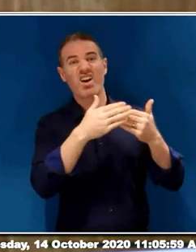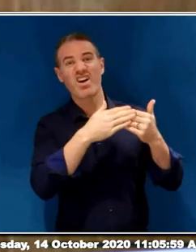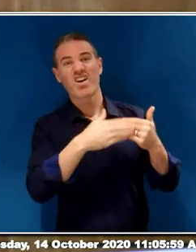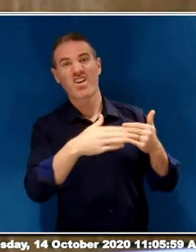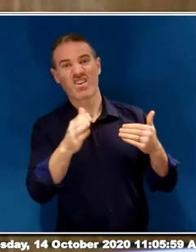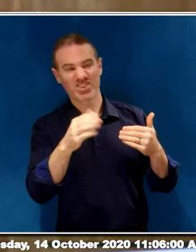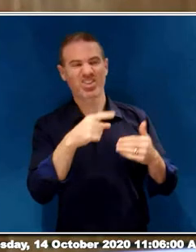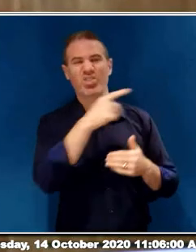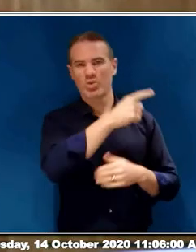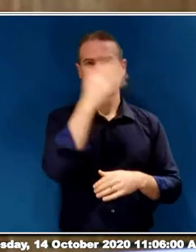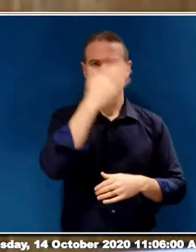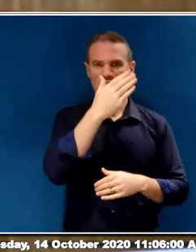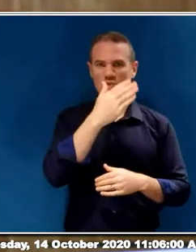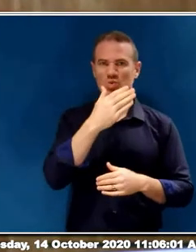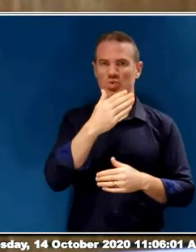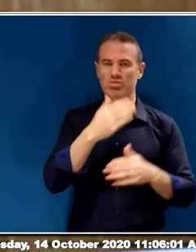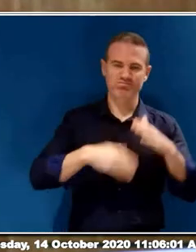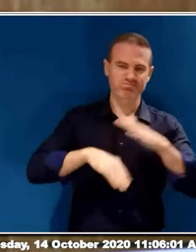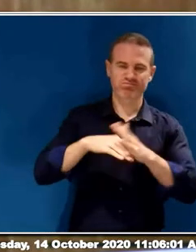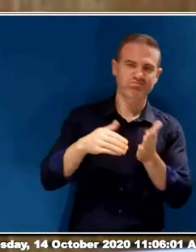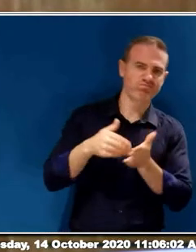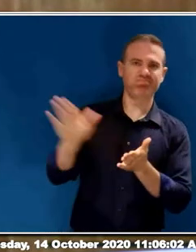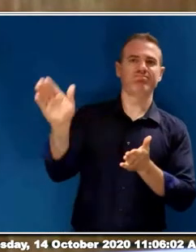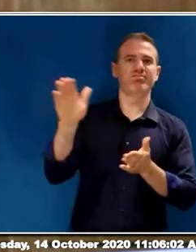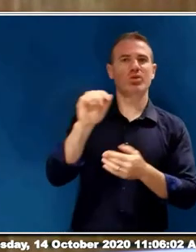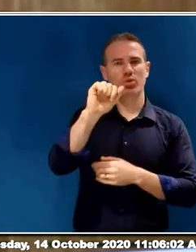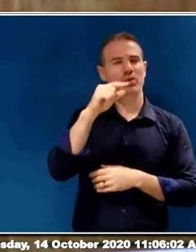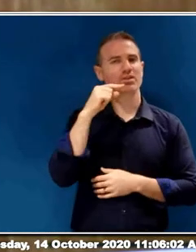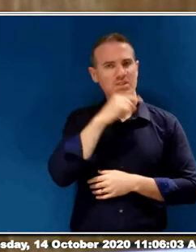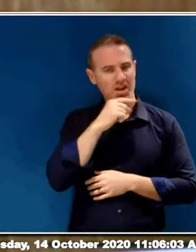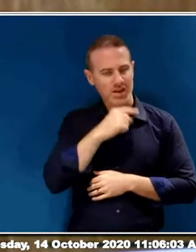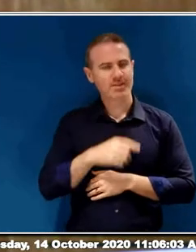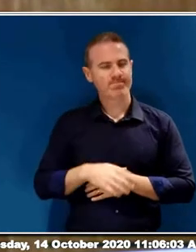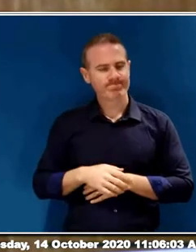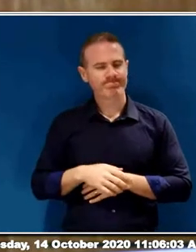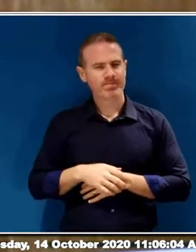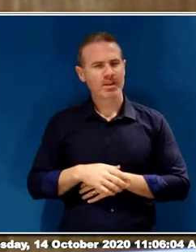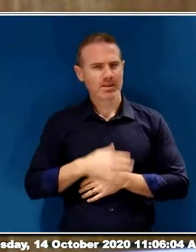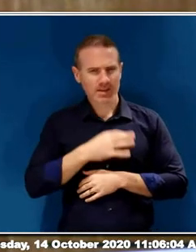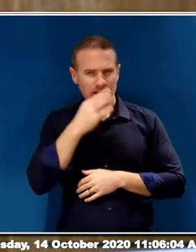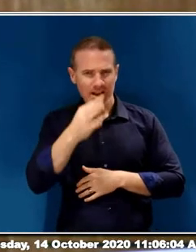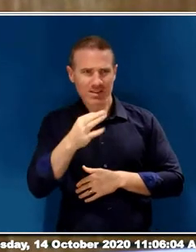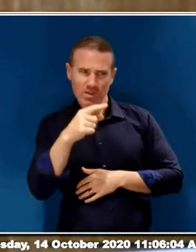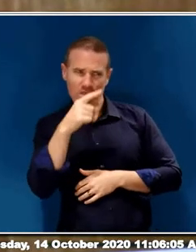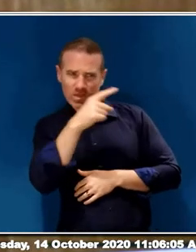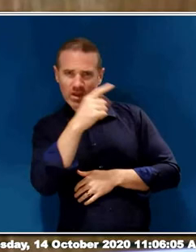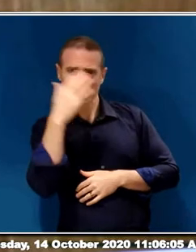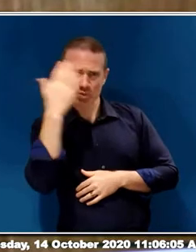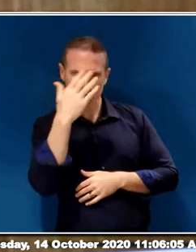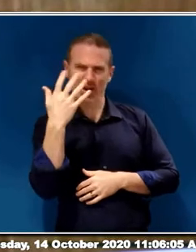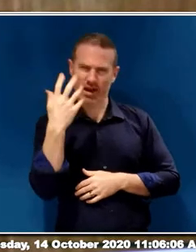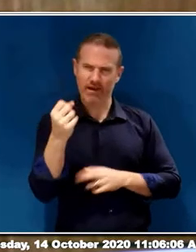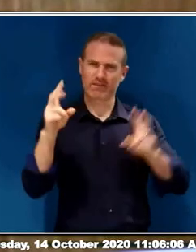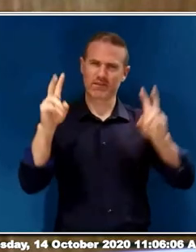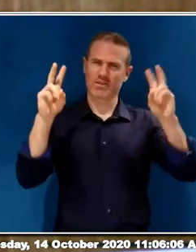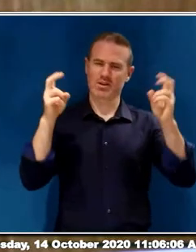Now, to your knowledge, did the school have a Crisis Management Plan in place for Kobe around this time? Yes, they did.